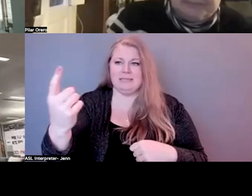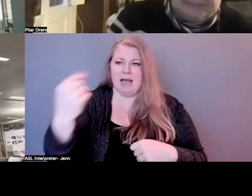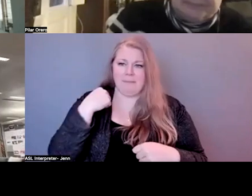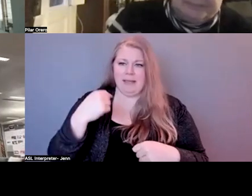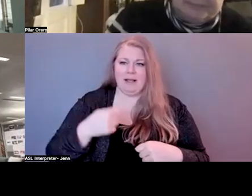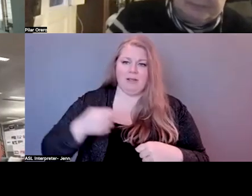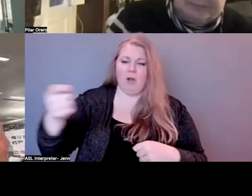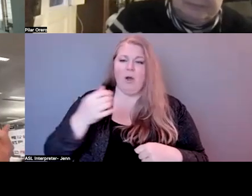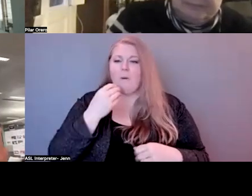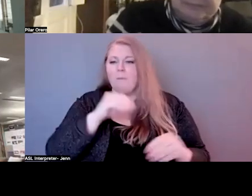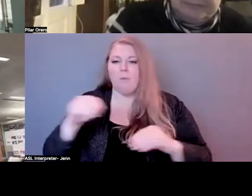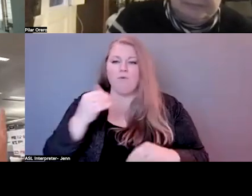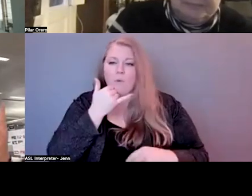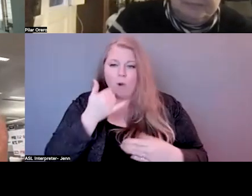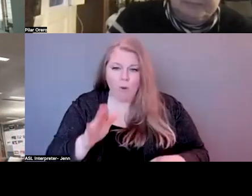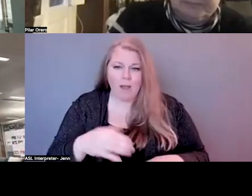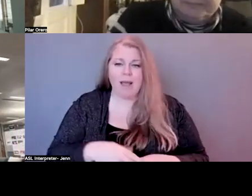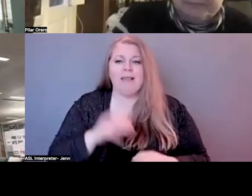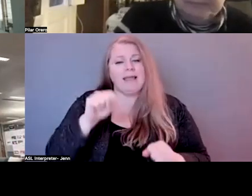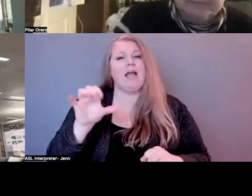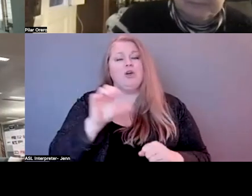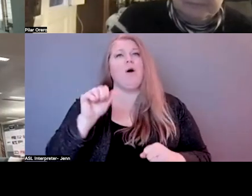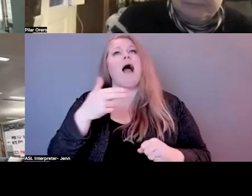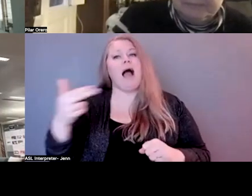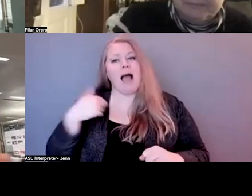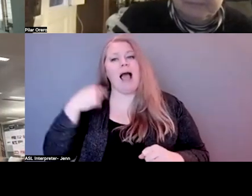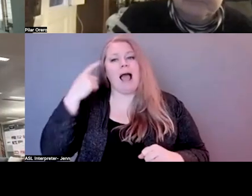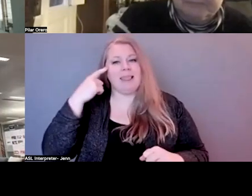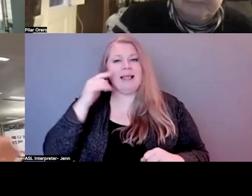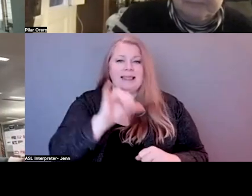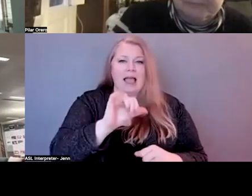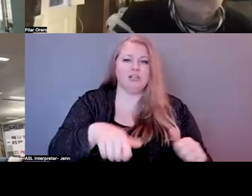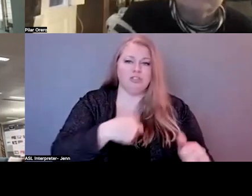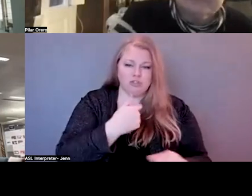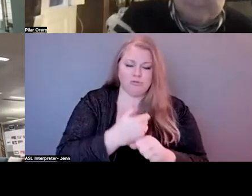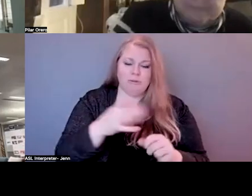on the wrong side and they can do, there might be this challenge here. Maybe you would like to swap them over.